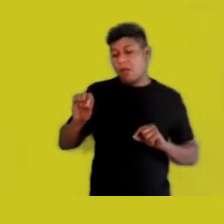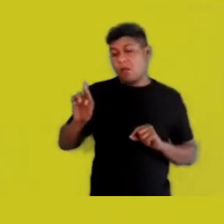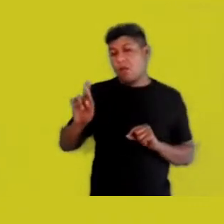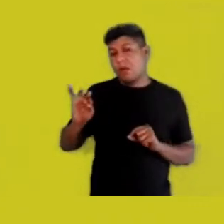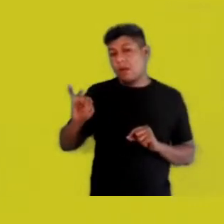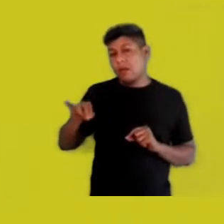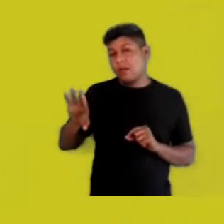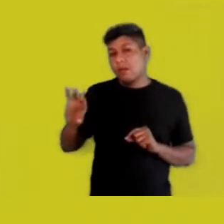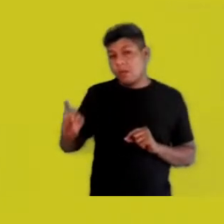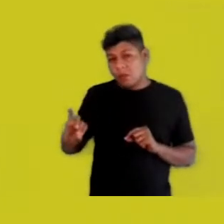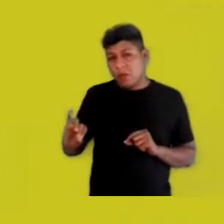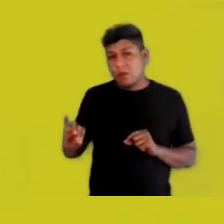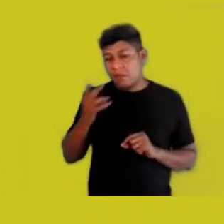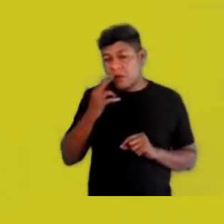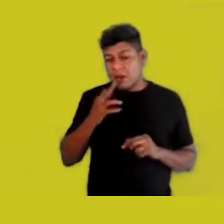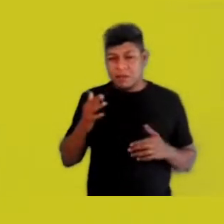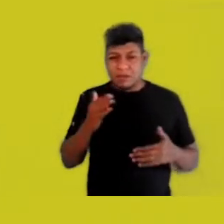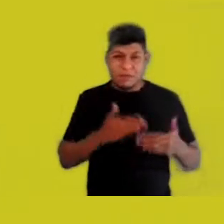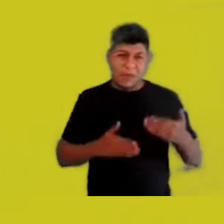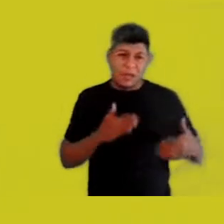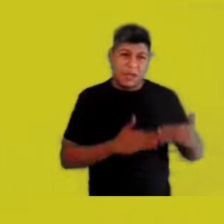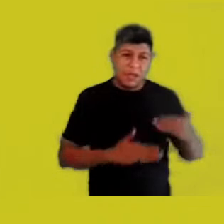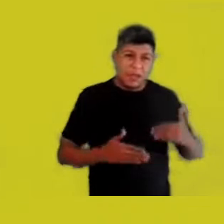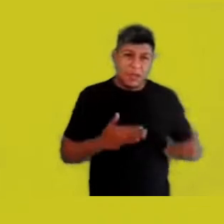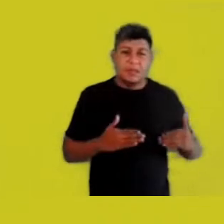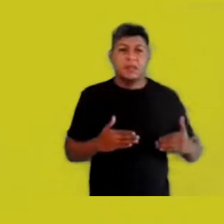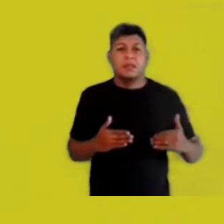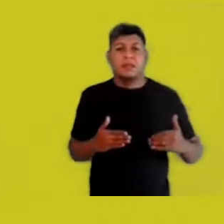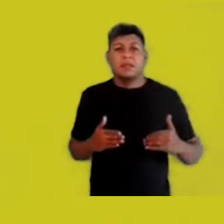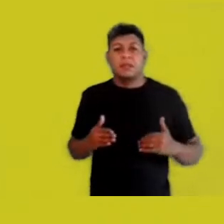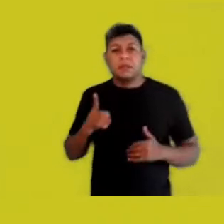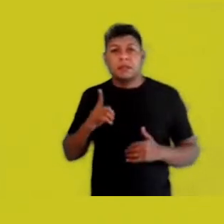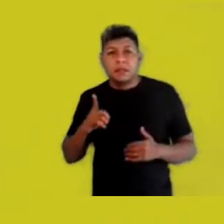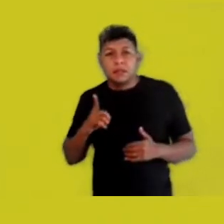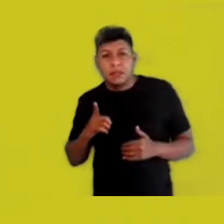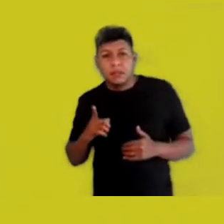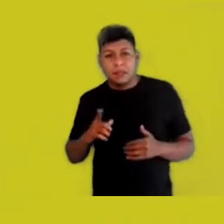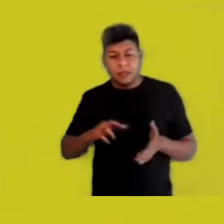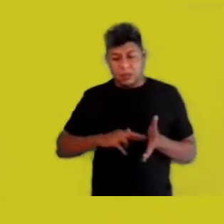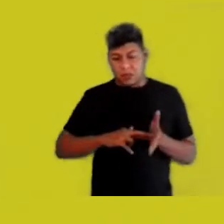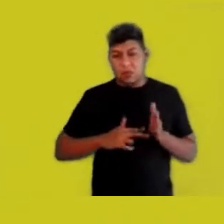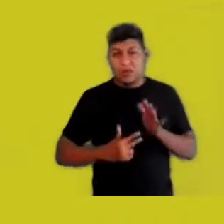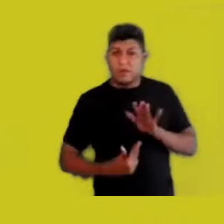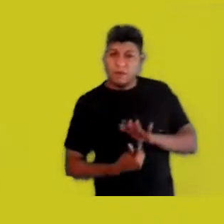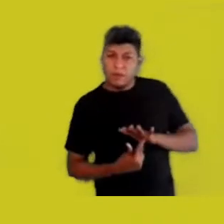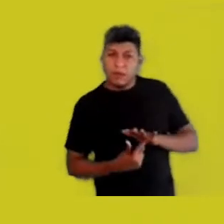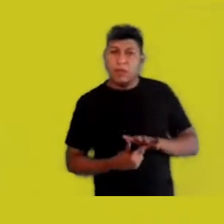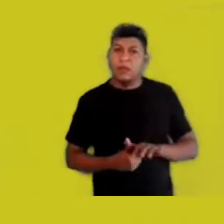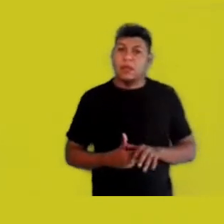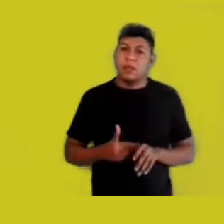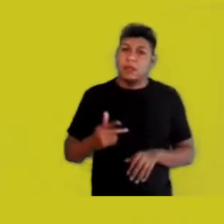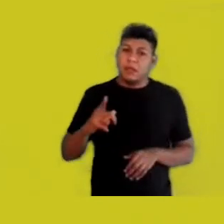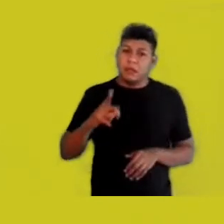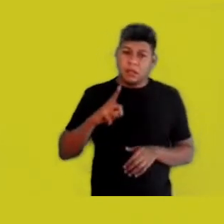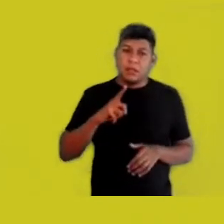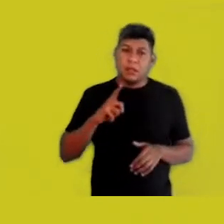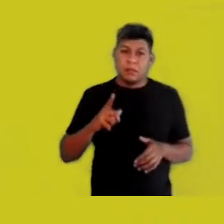they precarize, they subjugate, they quantify, they get you into debt, they create a perpetual debt,